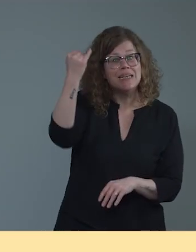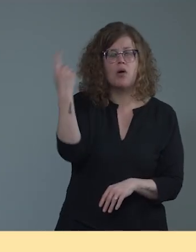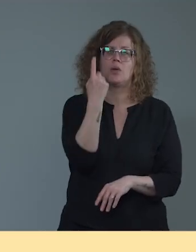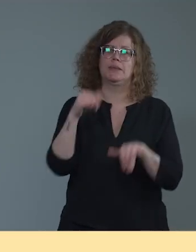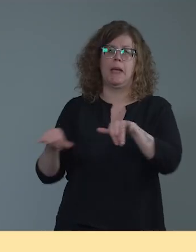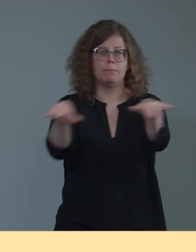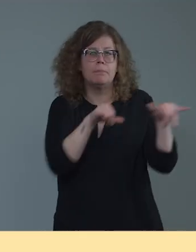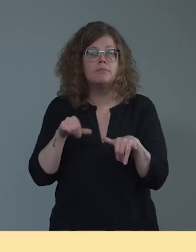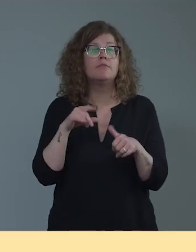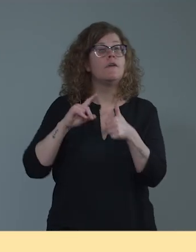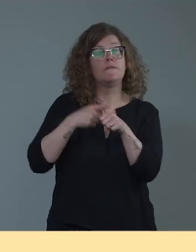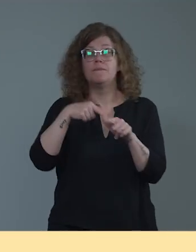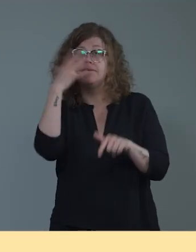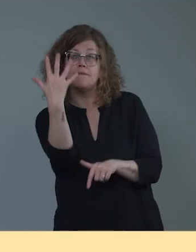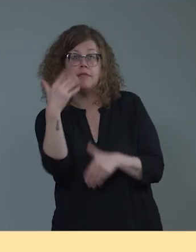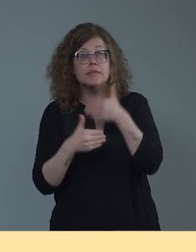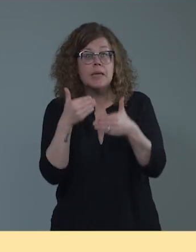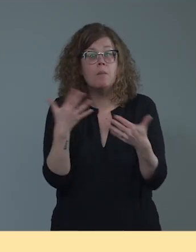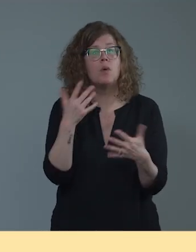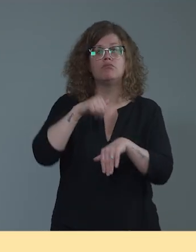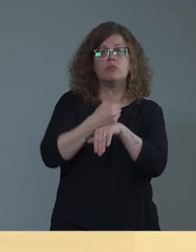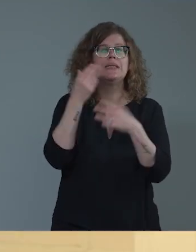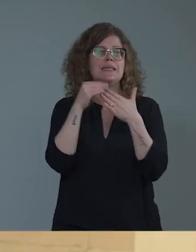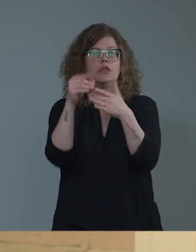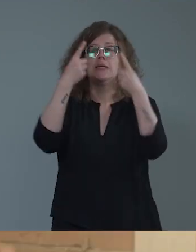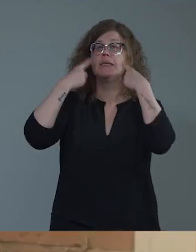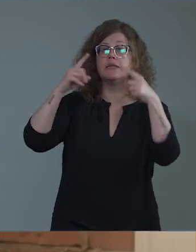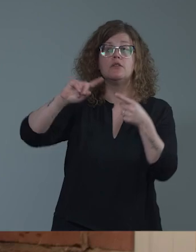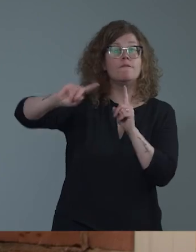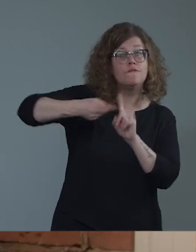Some of the steps move from area to area. But the idea is always the same.